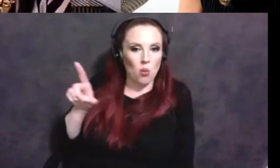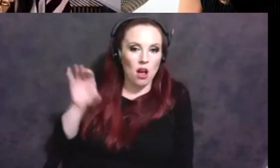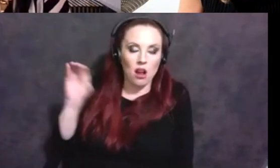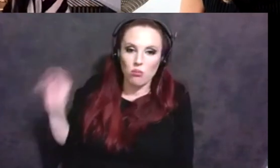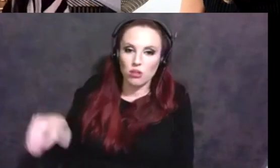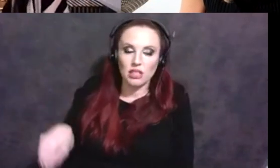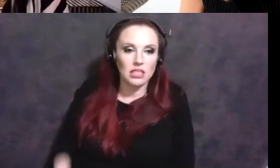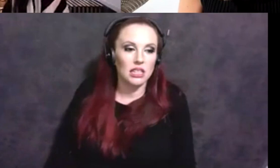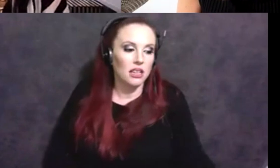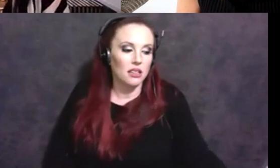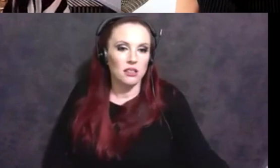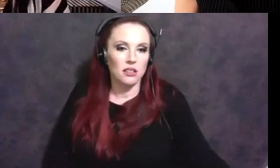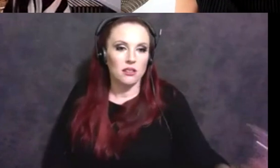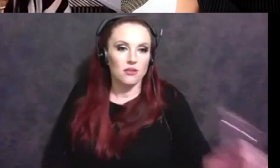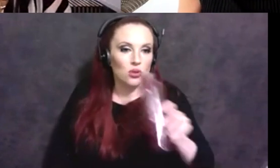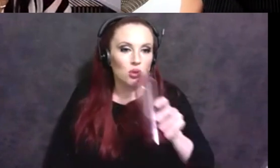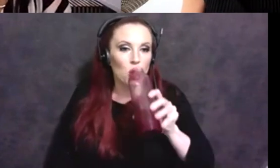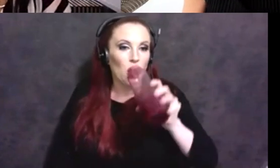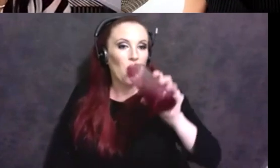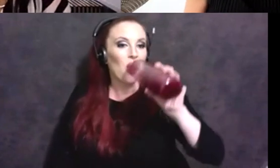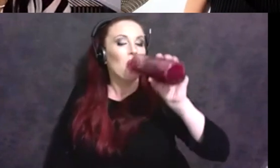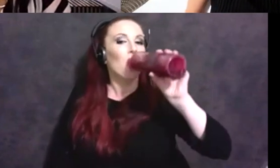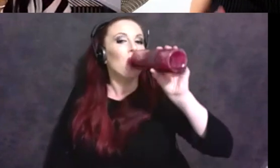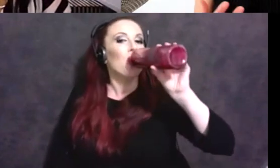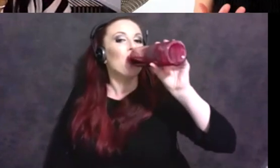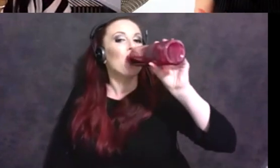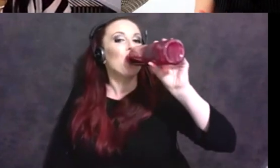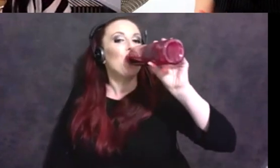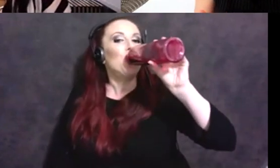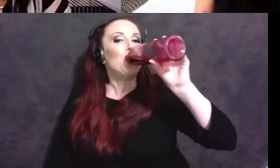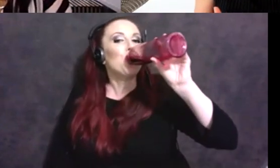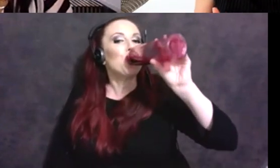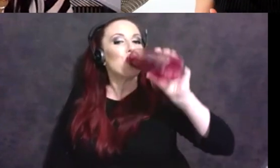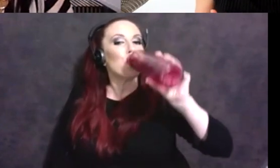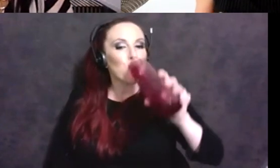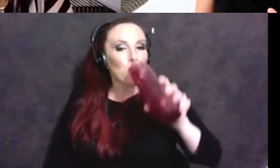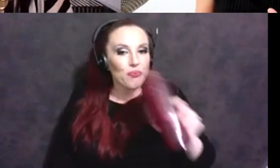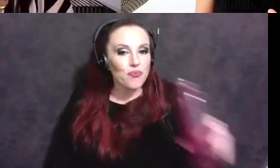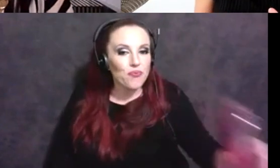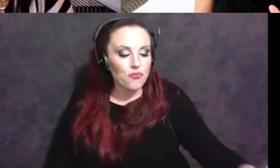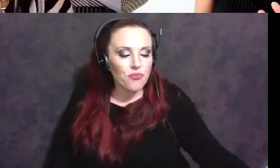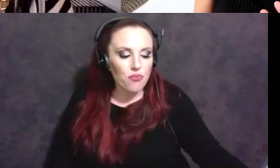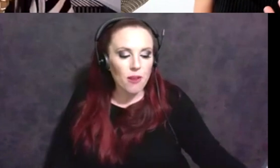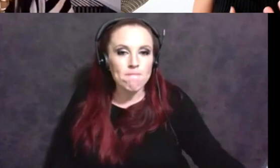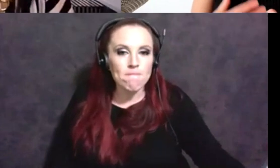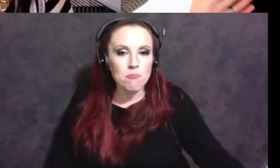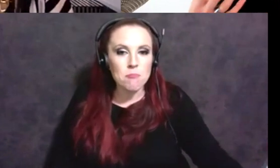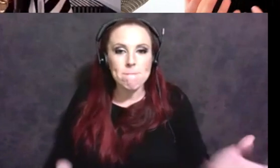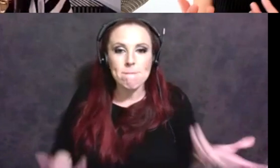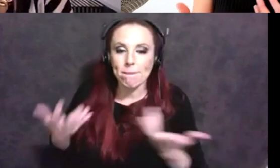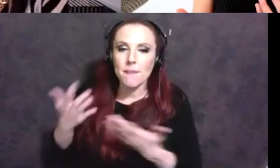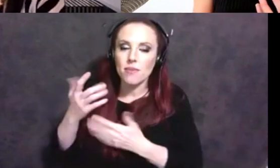is what happens. This is actually a real thing. Yeah, absolutely. 100%. I think that part